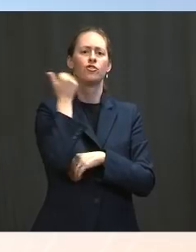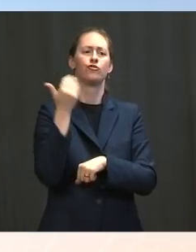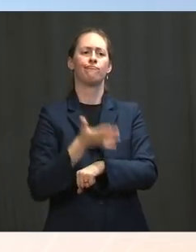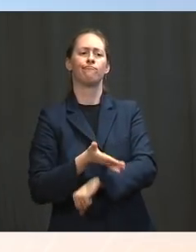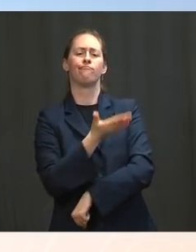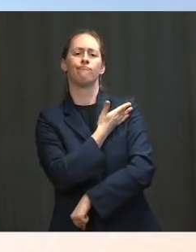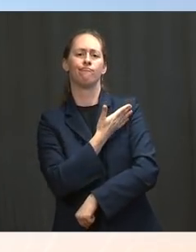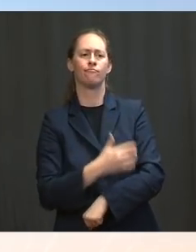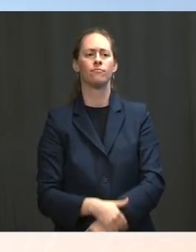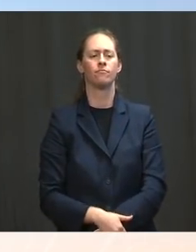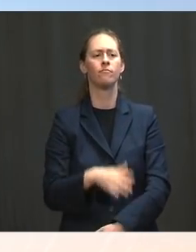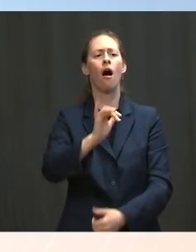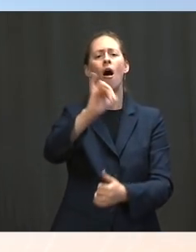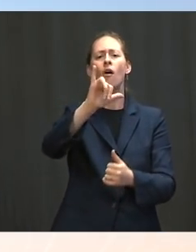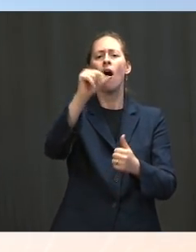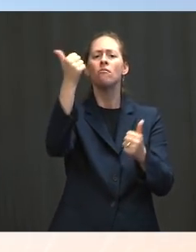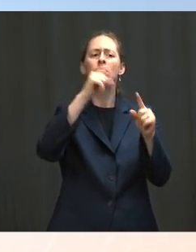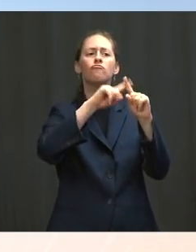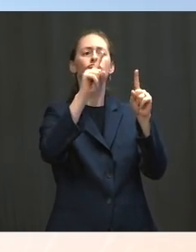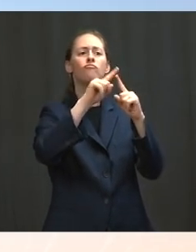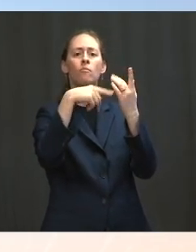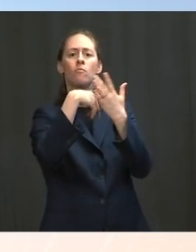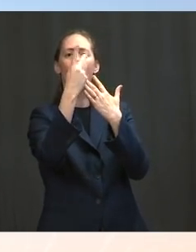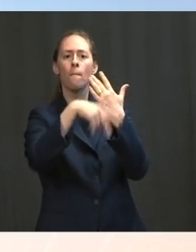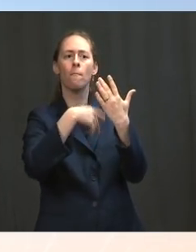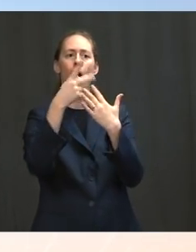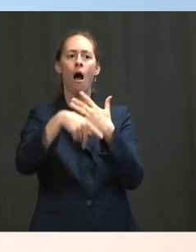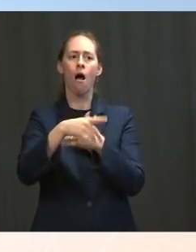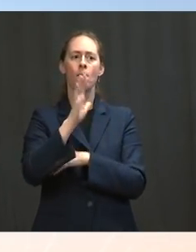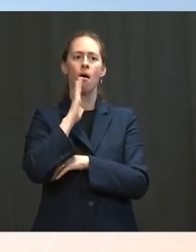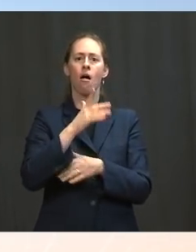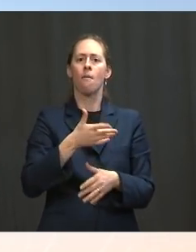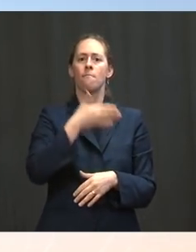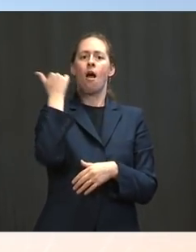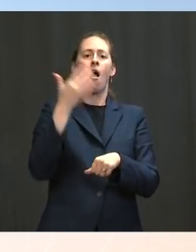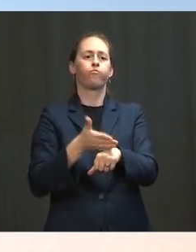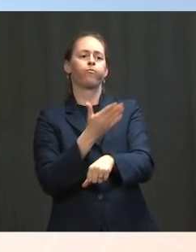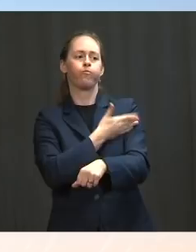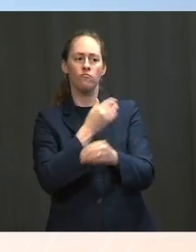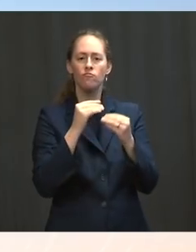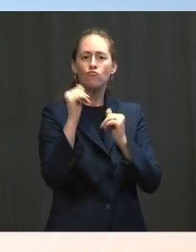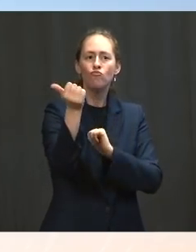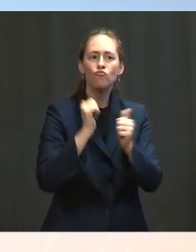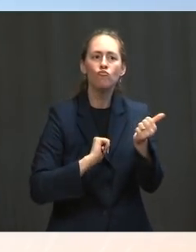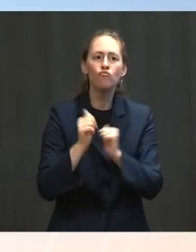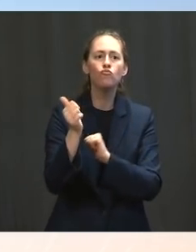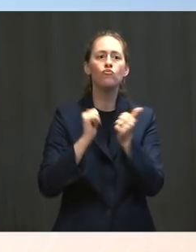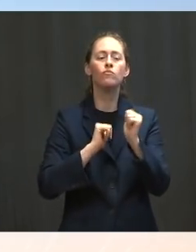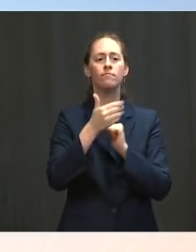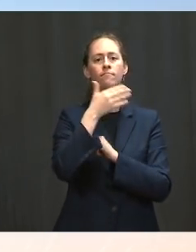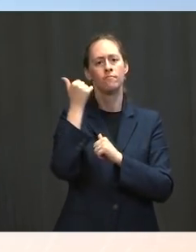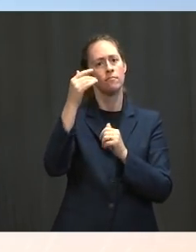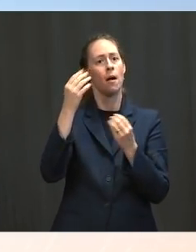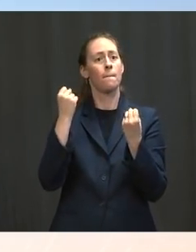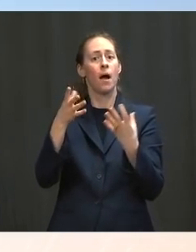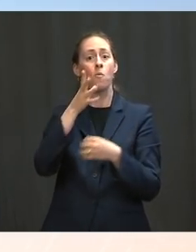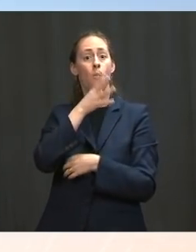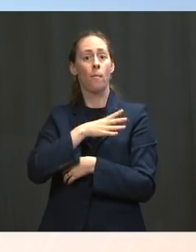that will help make our country more competitive and bring more women back into the workforce. And that's what the President is proposing.